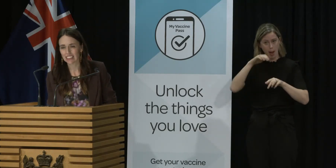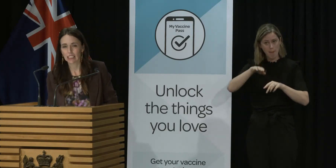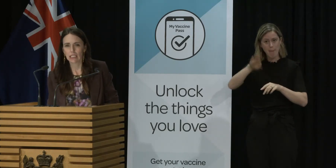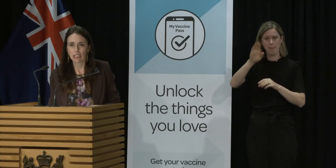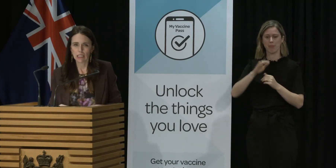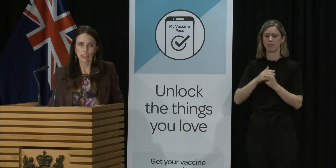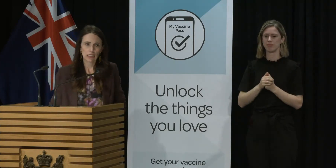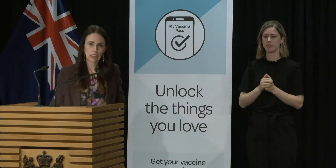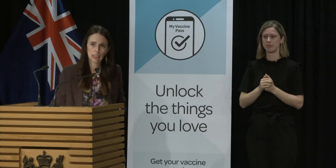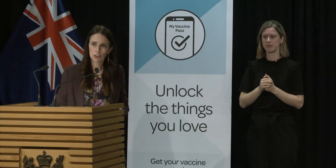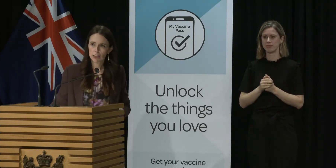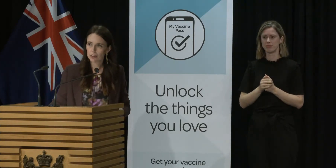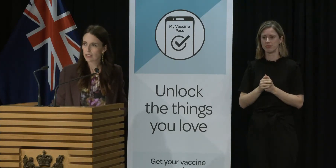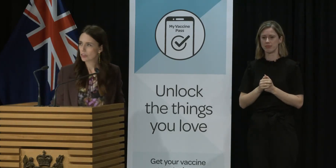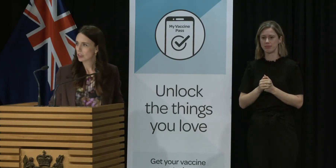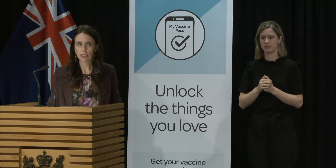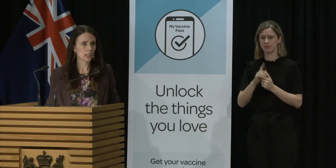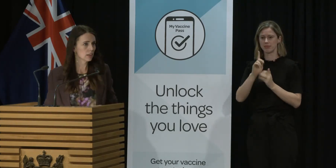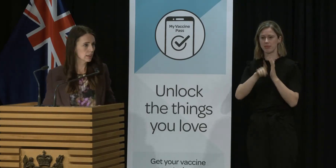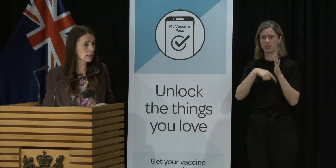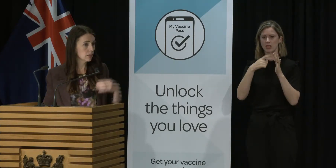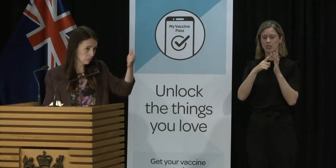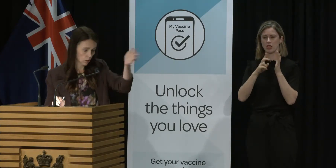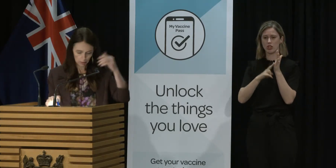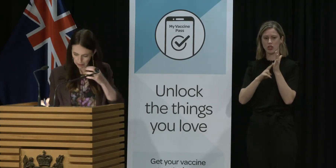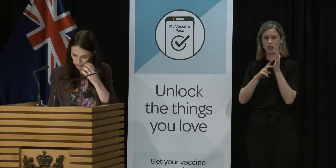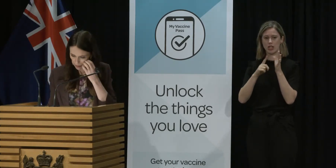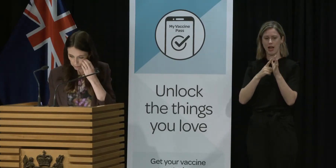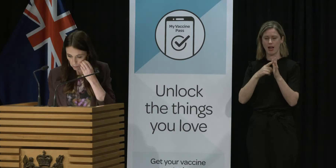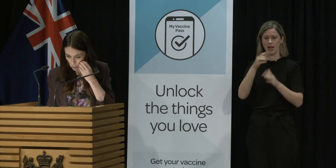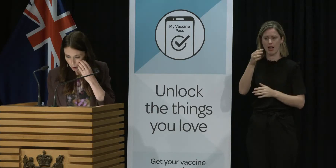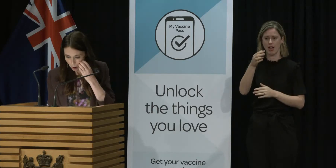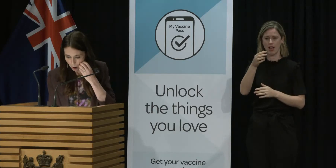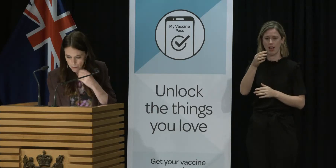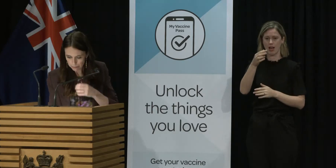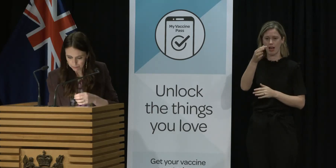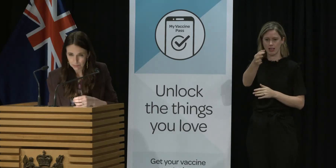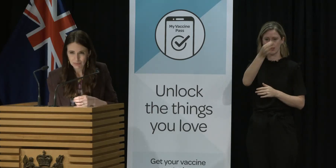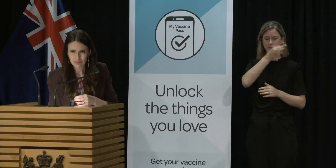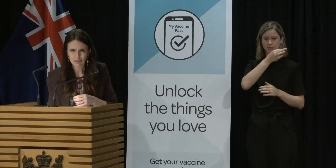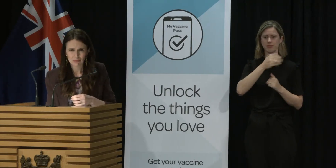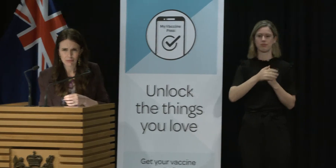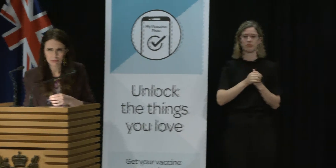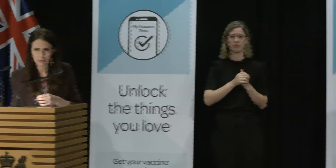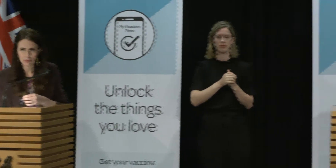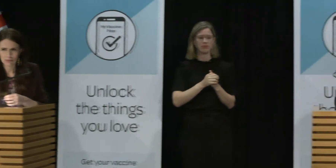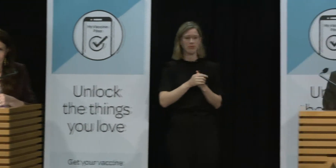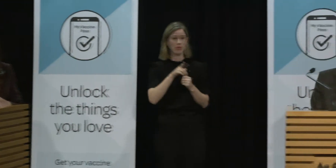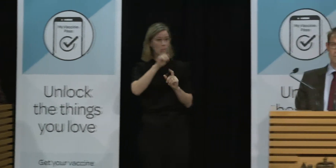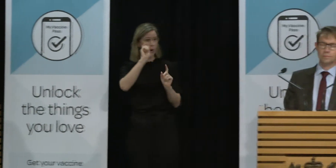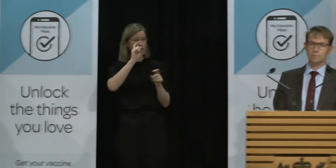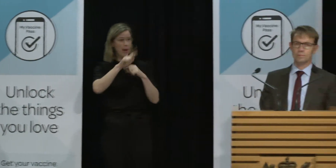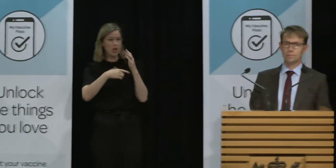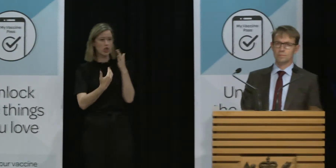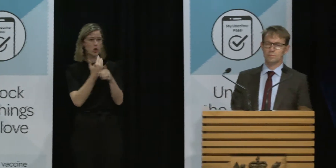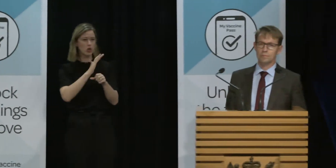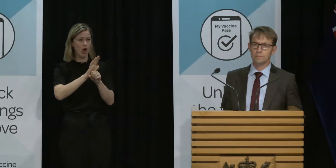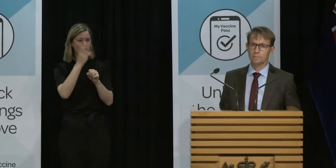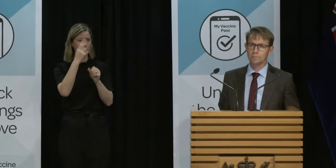before Christmas, then I would encourage everyone to work really hard on vaccination rates.